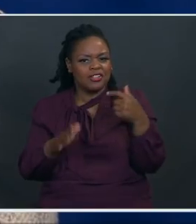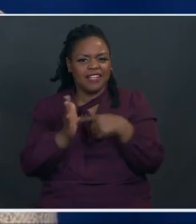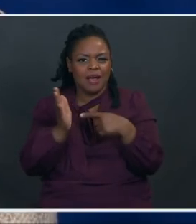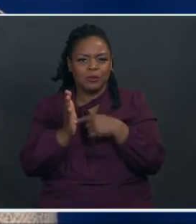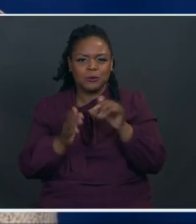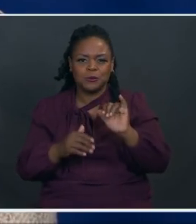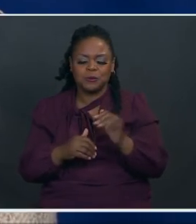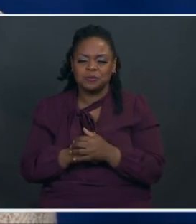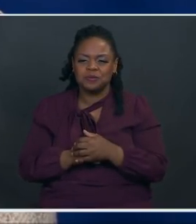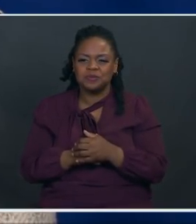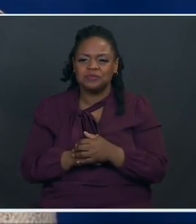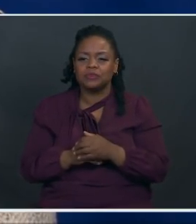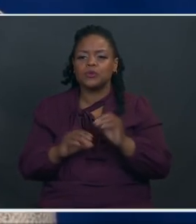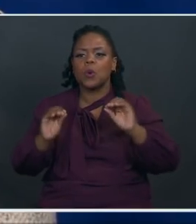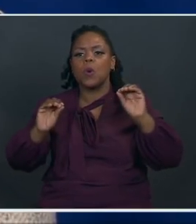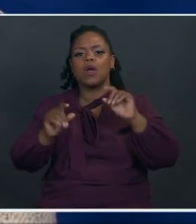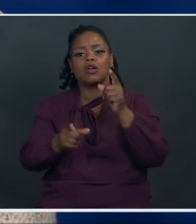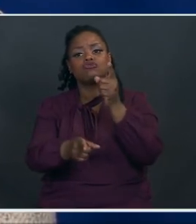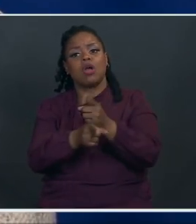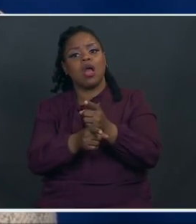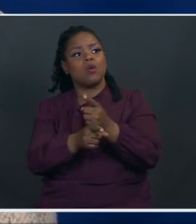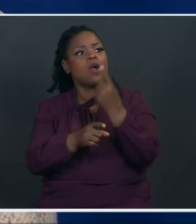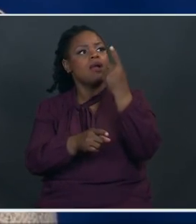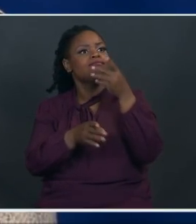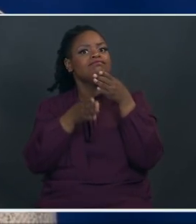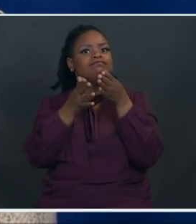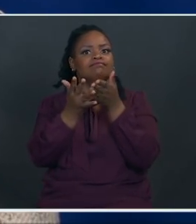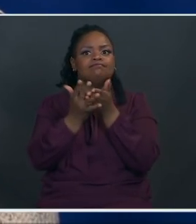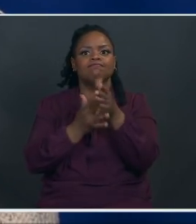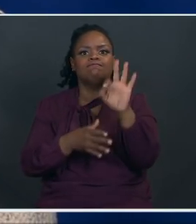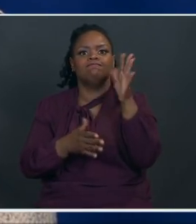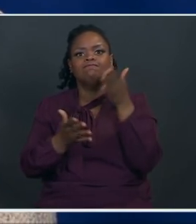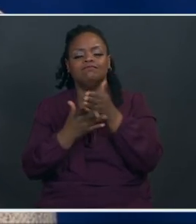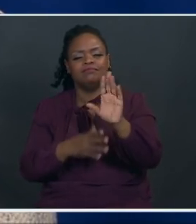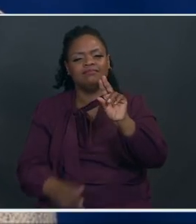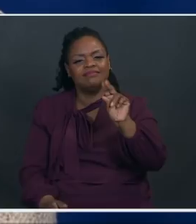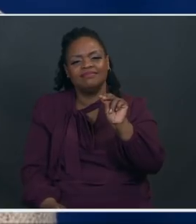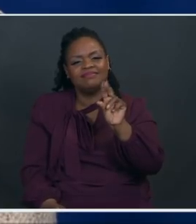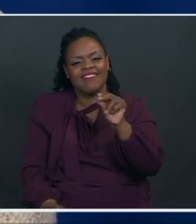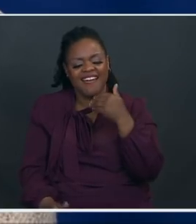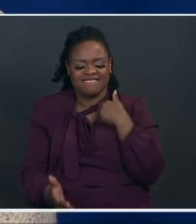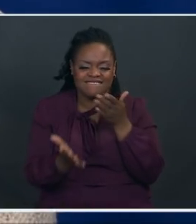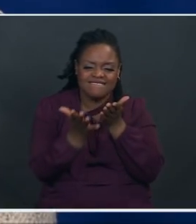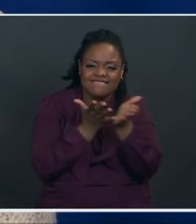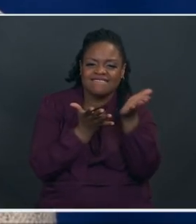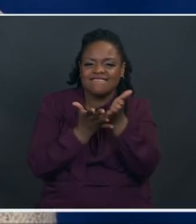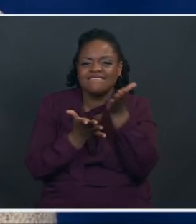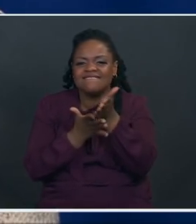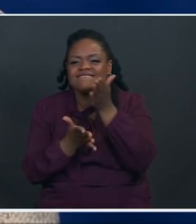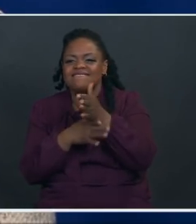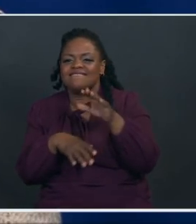there are best practices that must define our approach. And supporting those best practices will be our focus in the days and weeks to come.